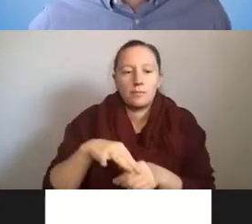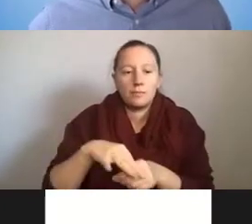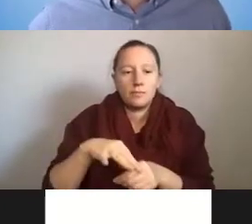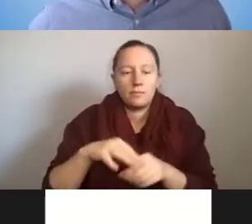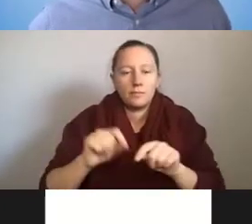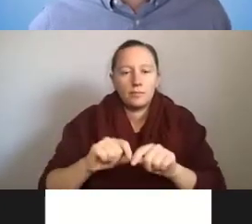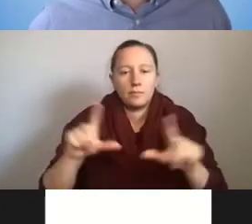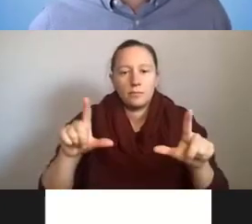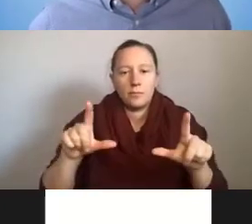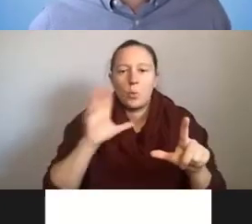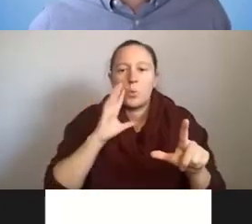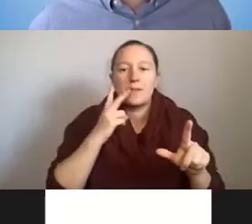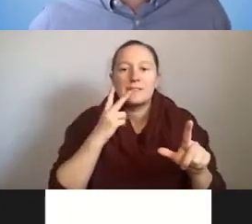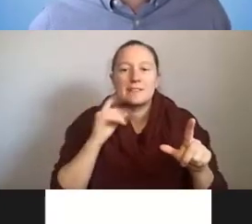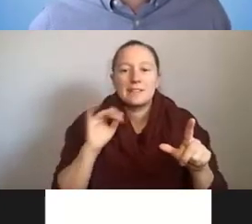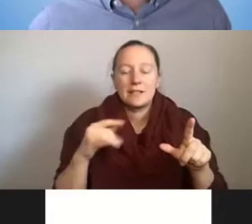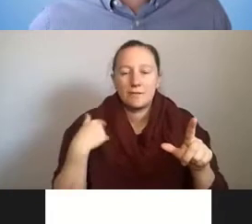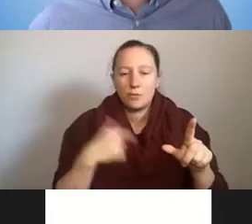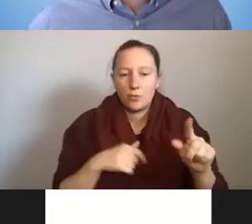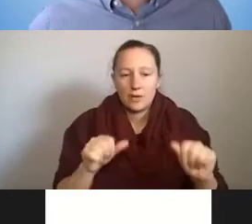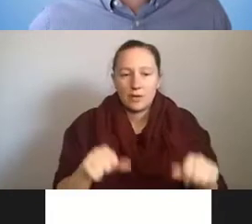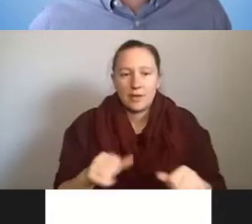we'll see if we can get some information about that.